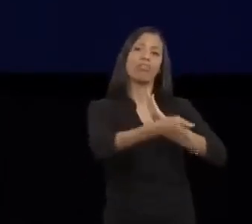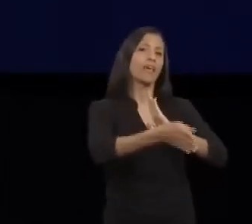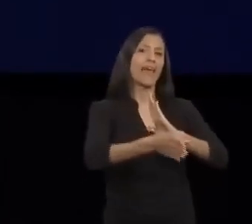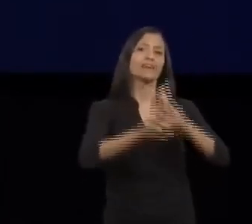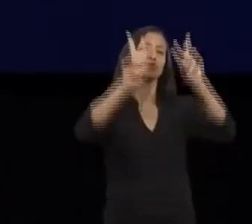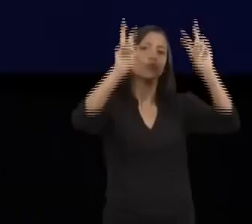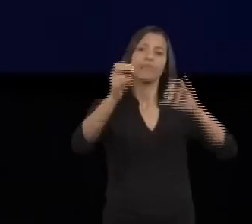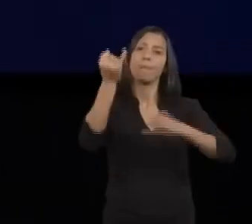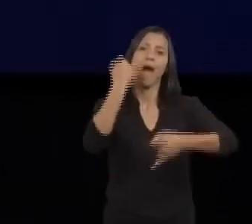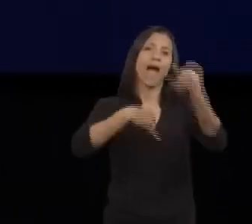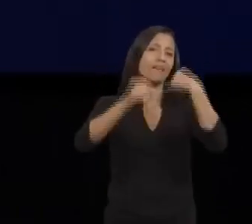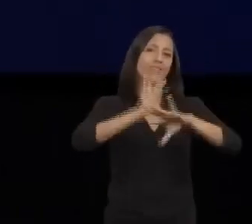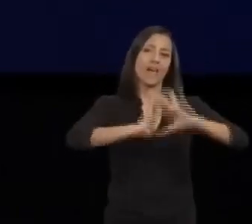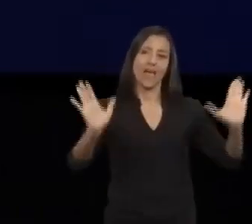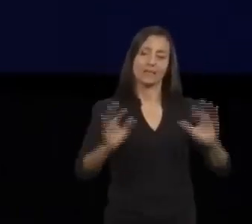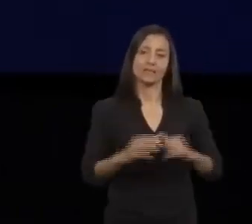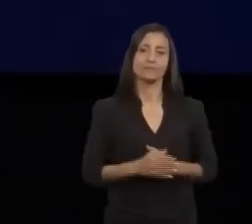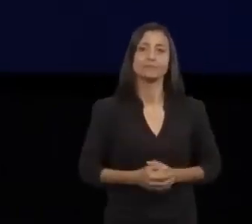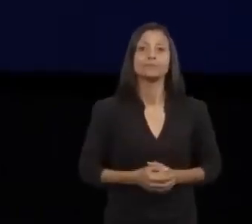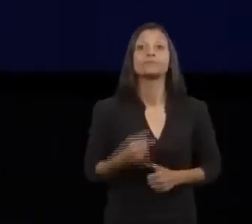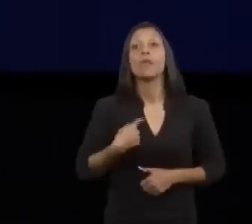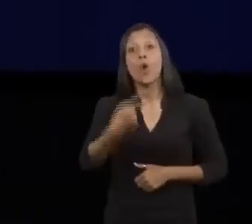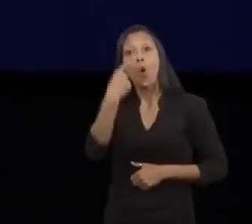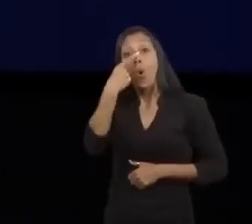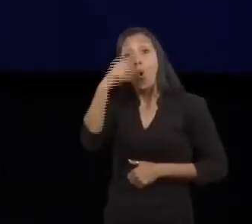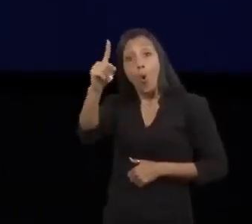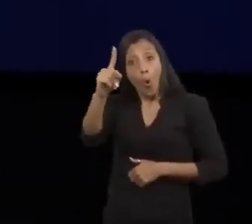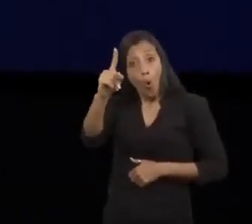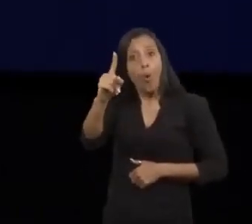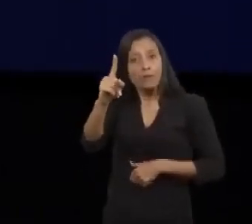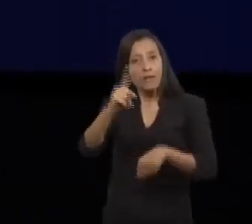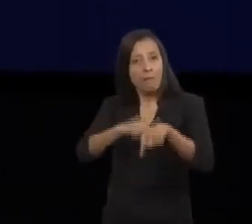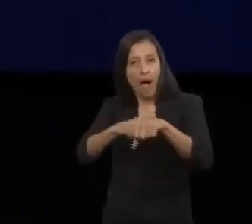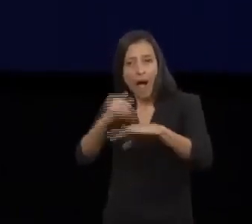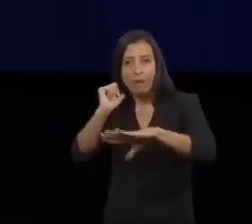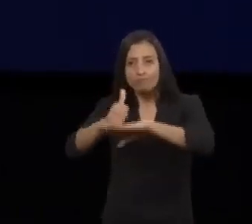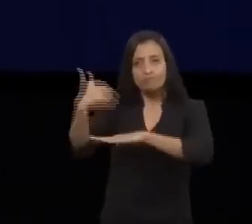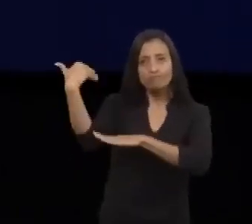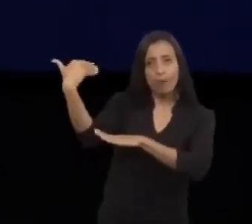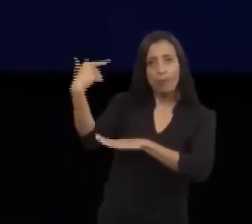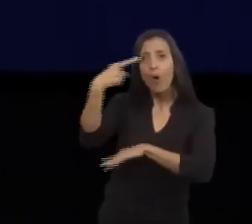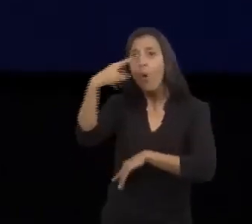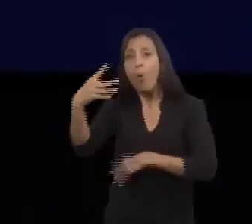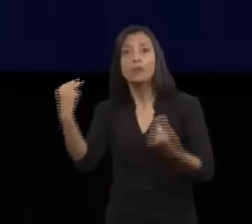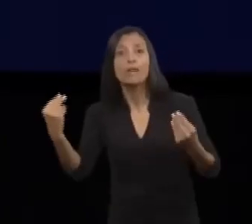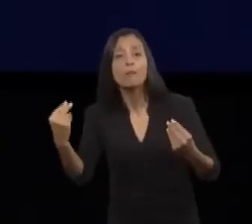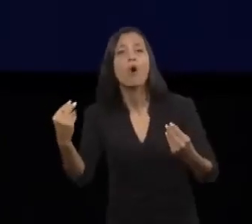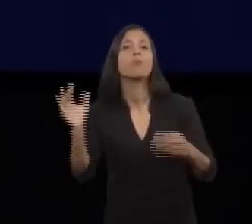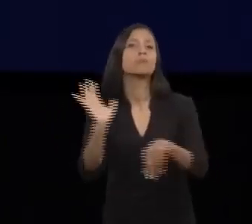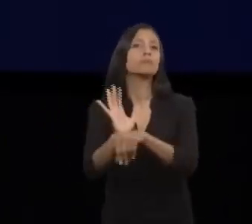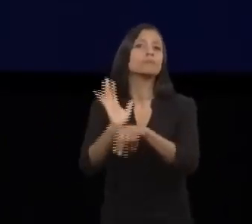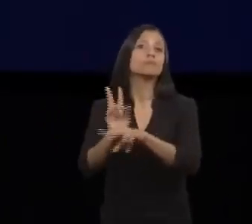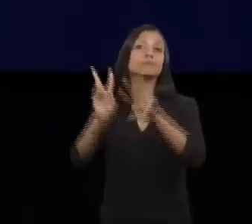and the last part of the presentation is the application to the Argentine case